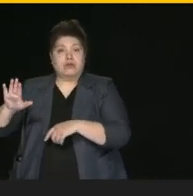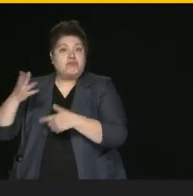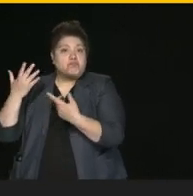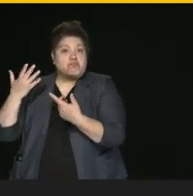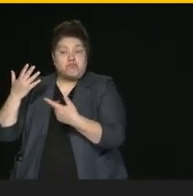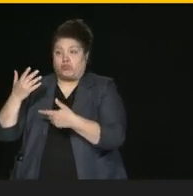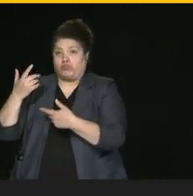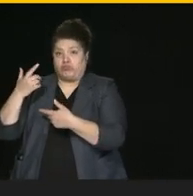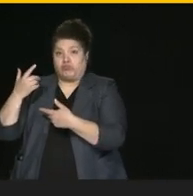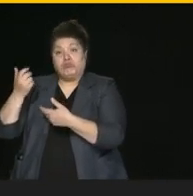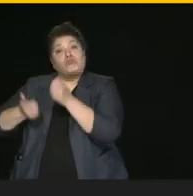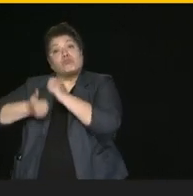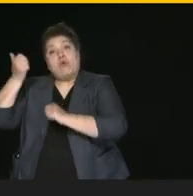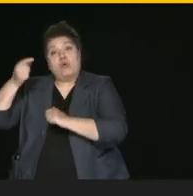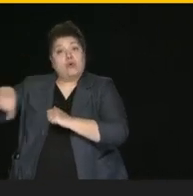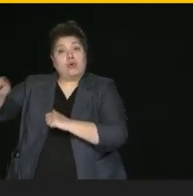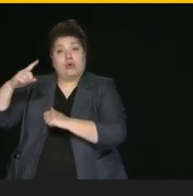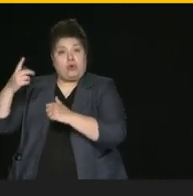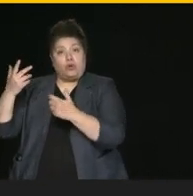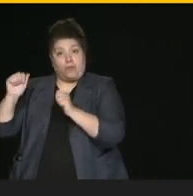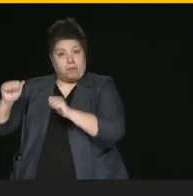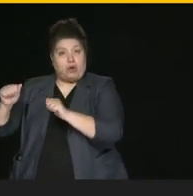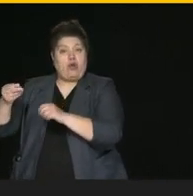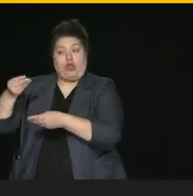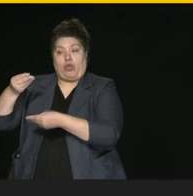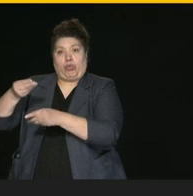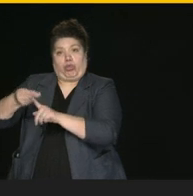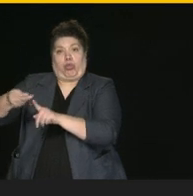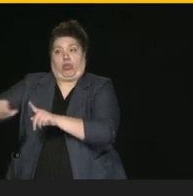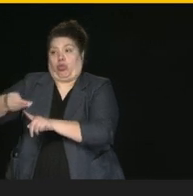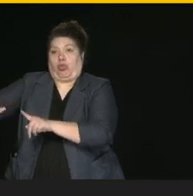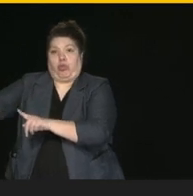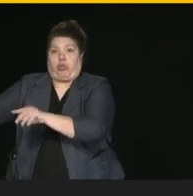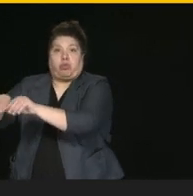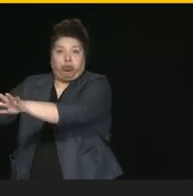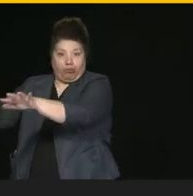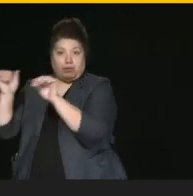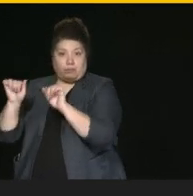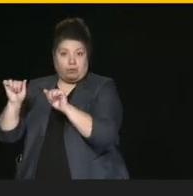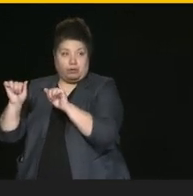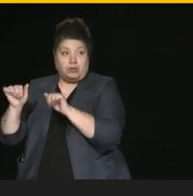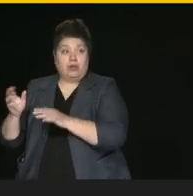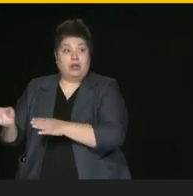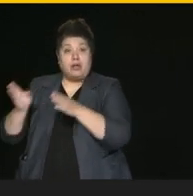QUESTION OR THE WORST-CASE SCENARIO WHERE THE MAJORITY OF THE POPULATION COULD BE INFECT